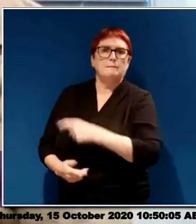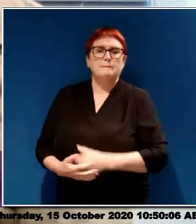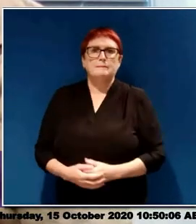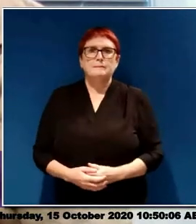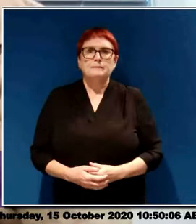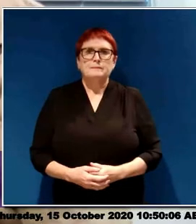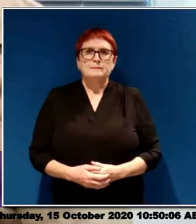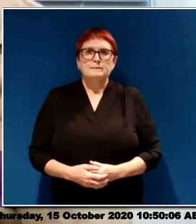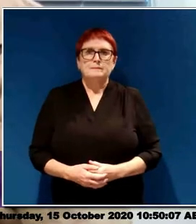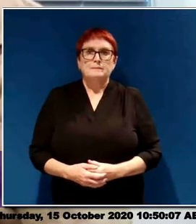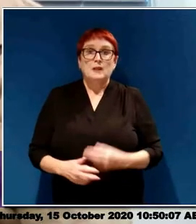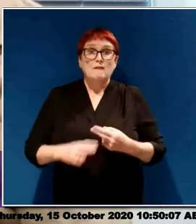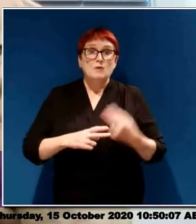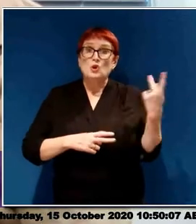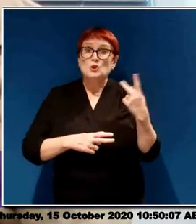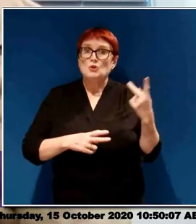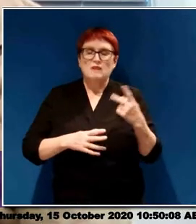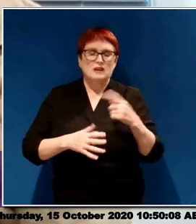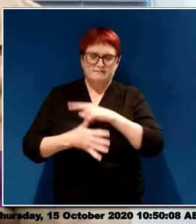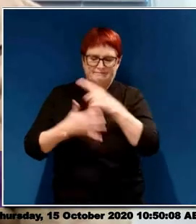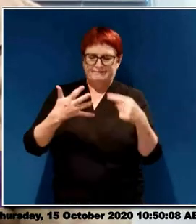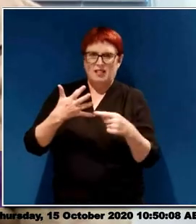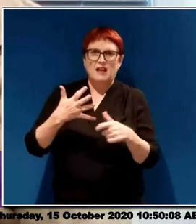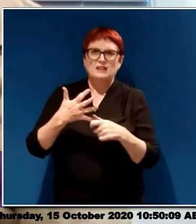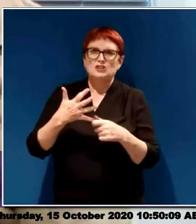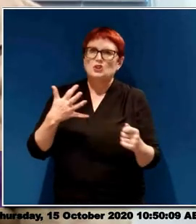it was always the last thing that we ever wanted to do to protect him.